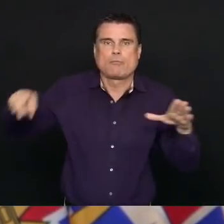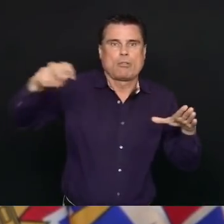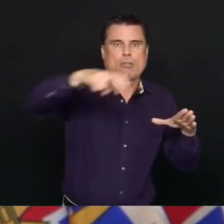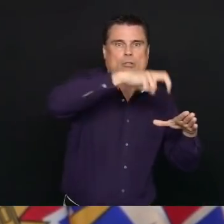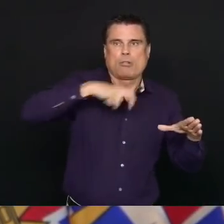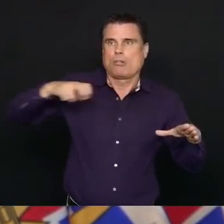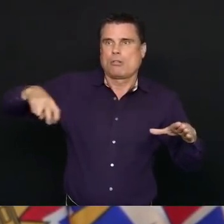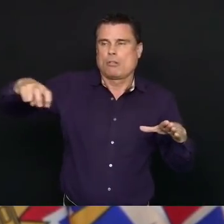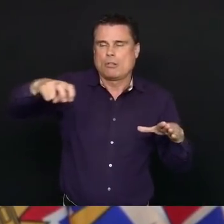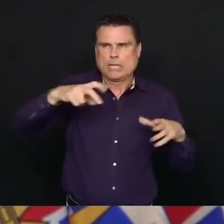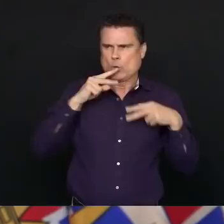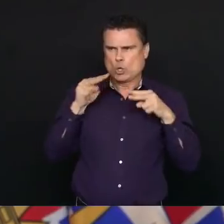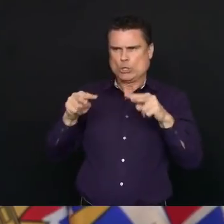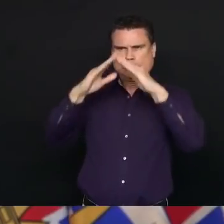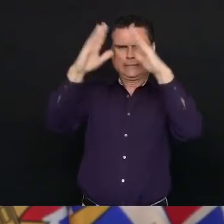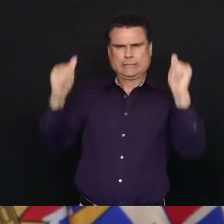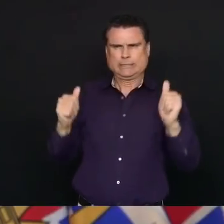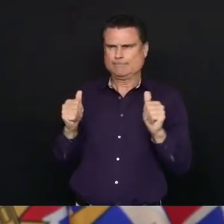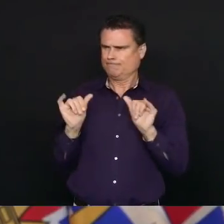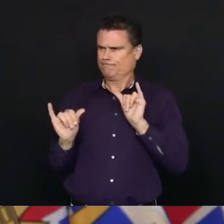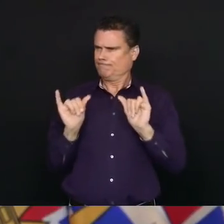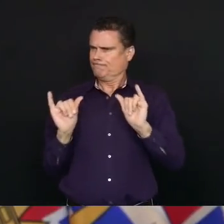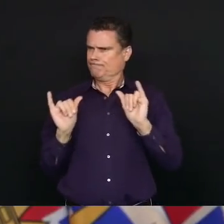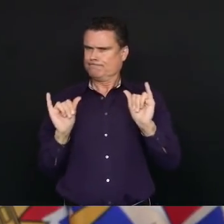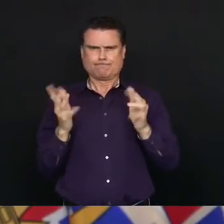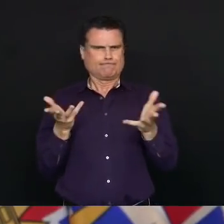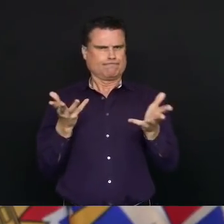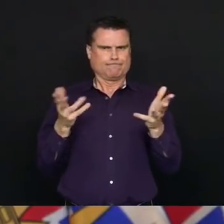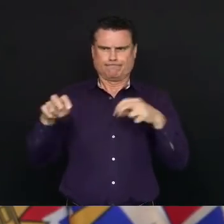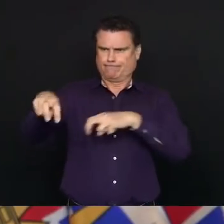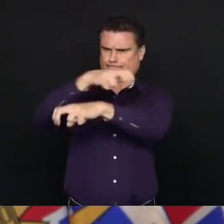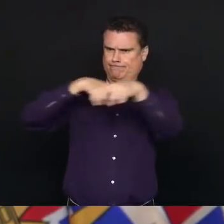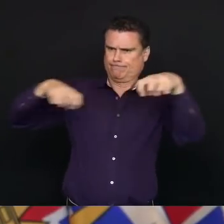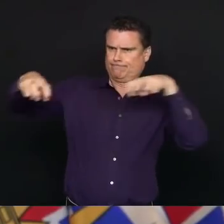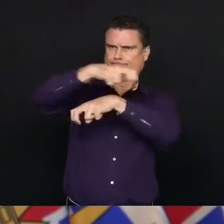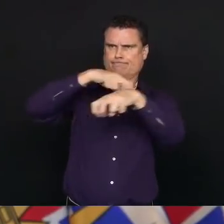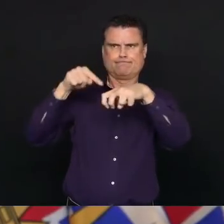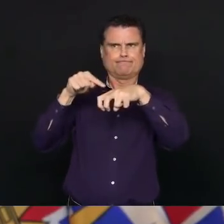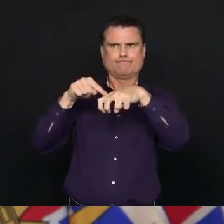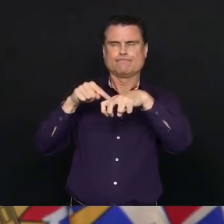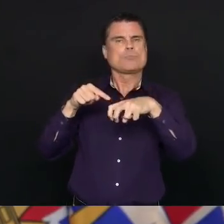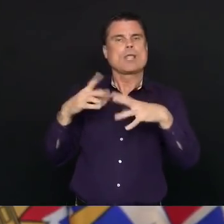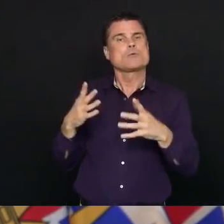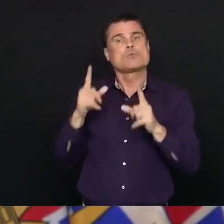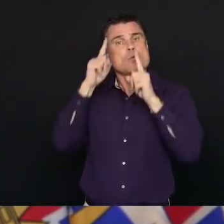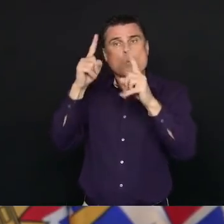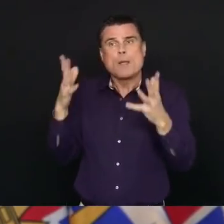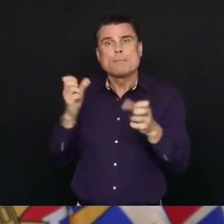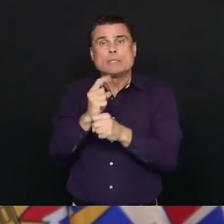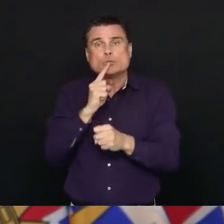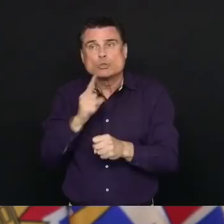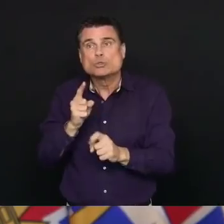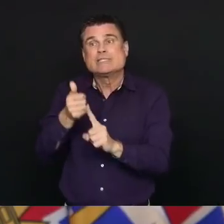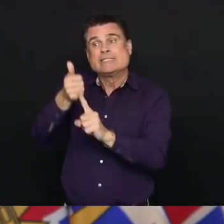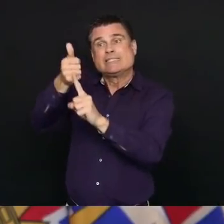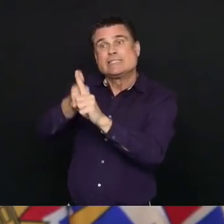what we did not want is for things to happen so that people only went to one or two places